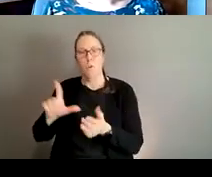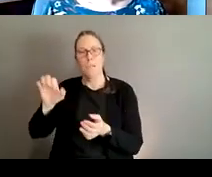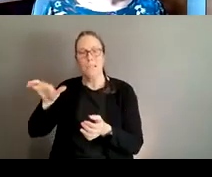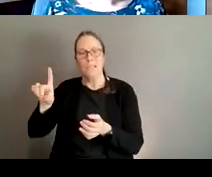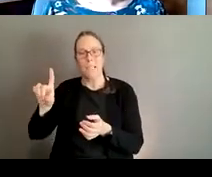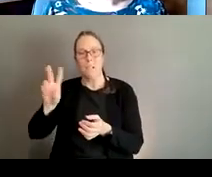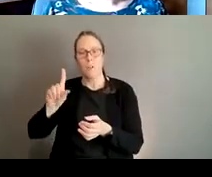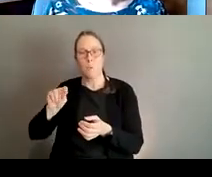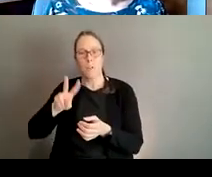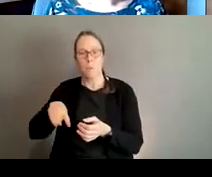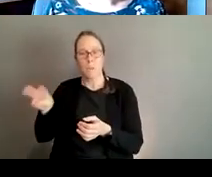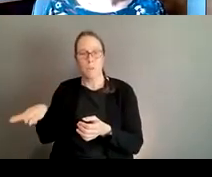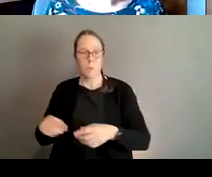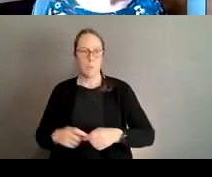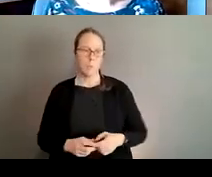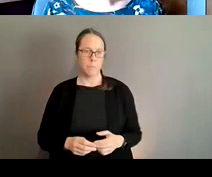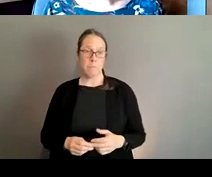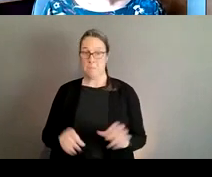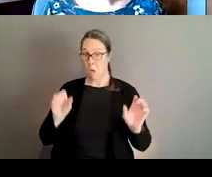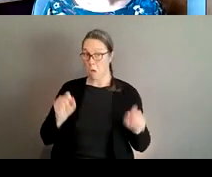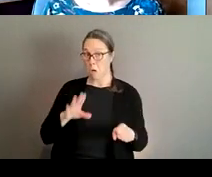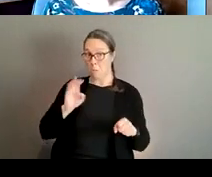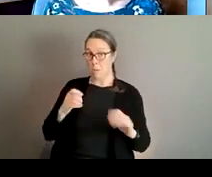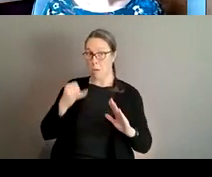You can fall under the topic track of art education in